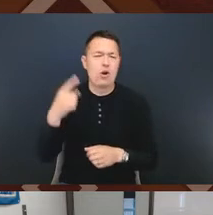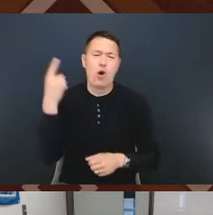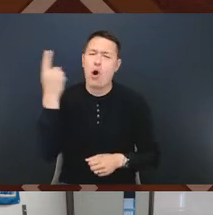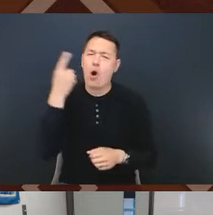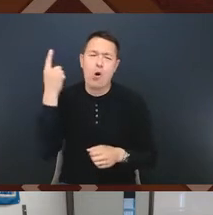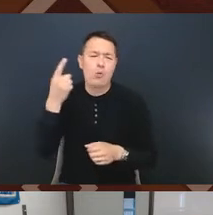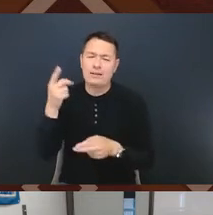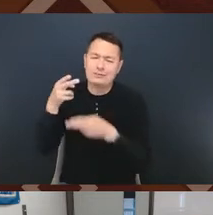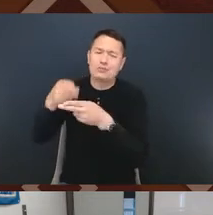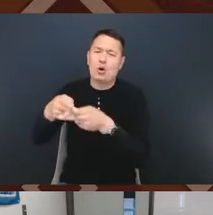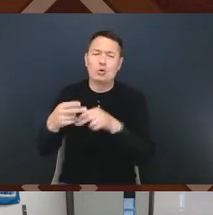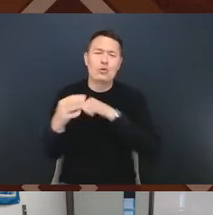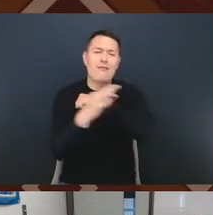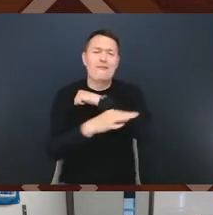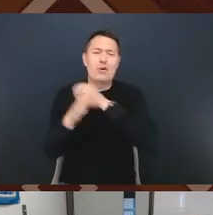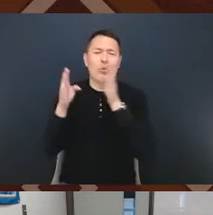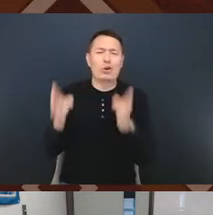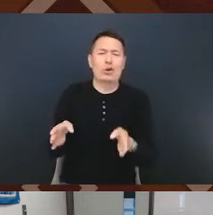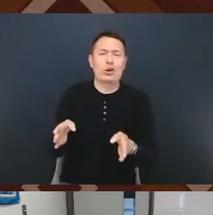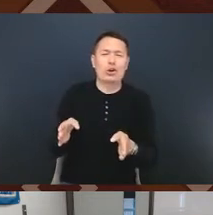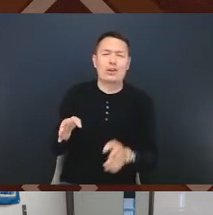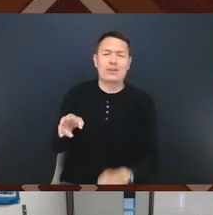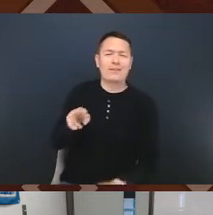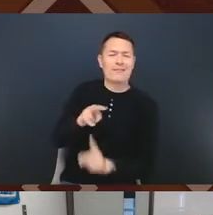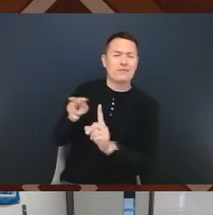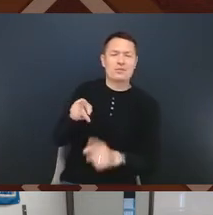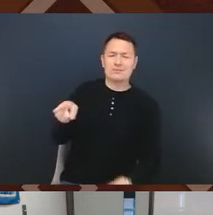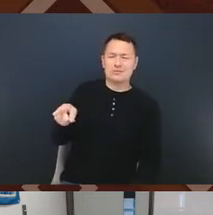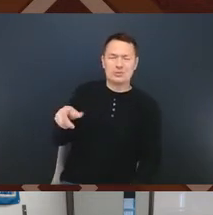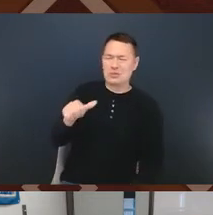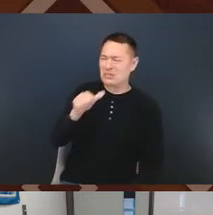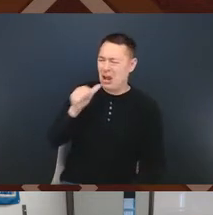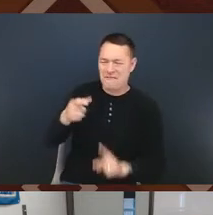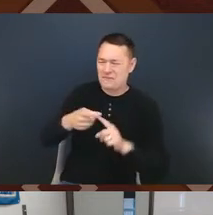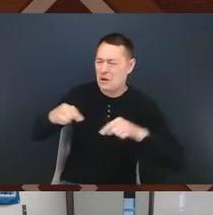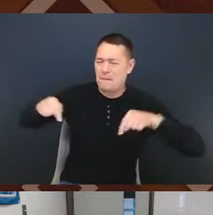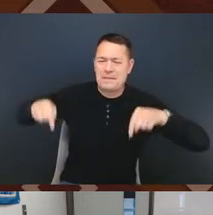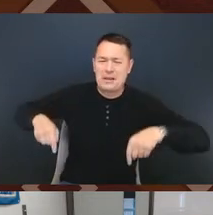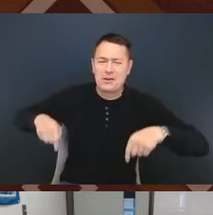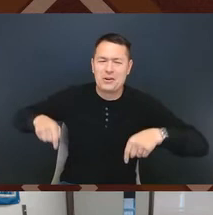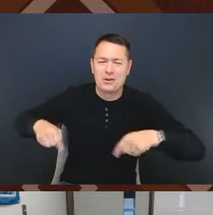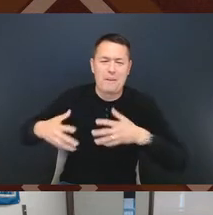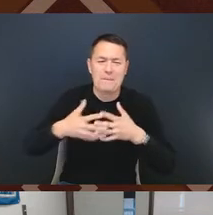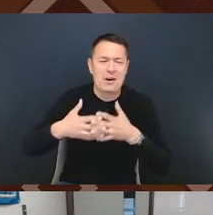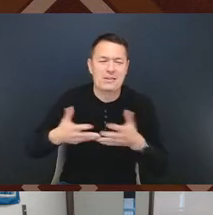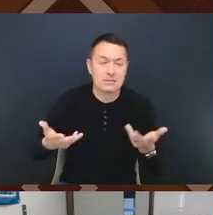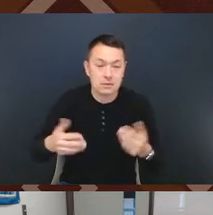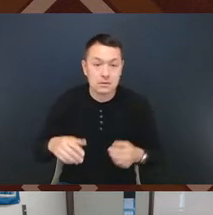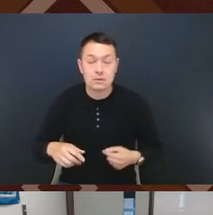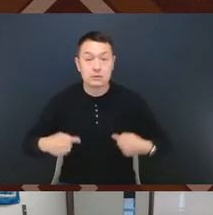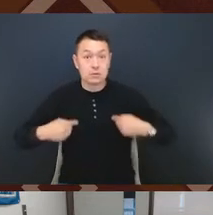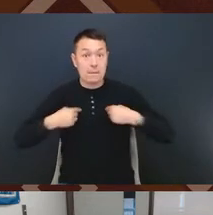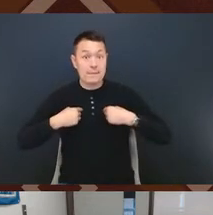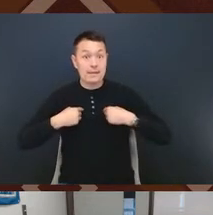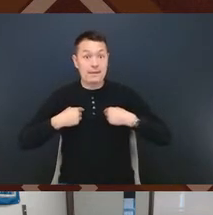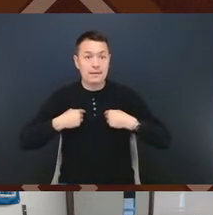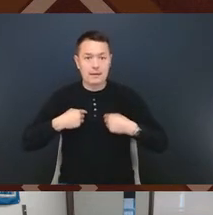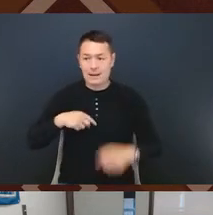They're going to be seen as not belonging here? Now, for me, this is a really horrendous crime